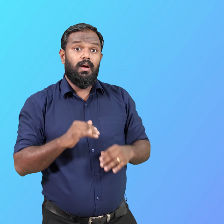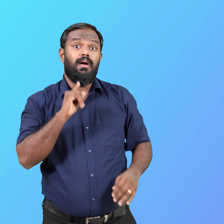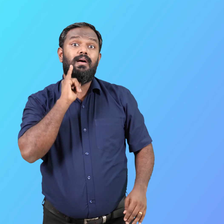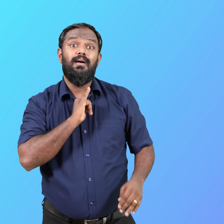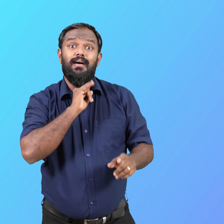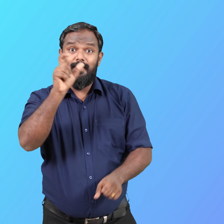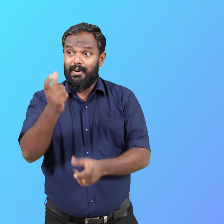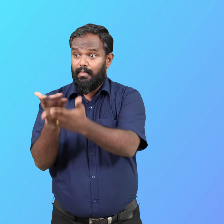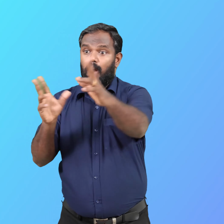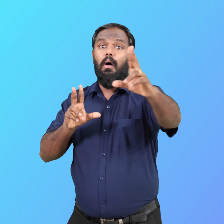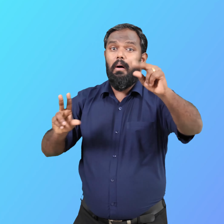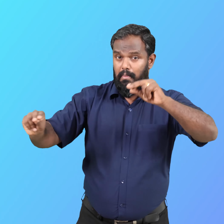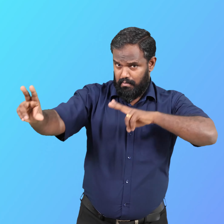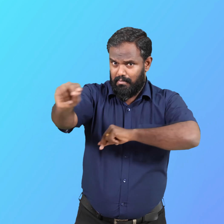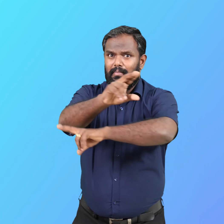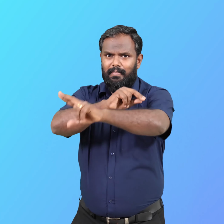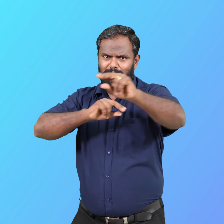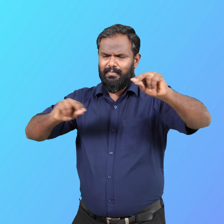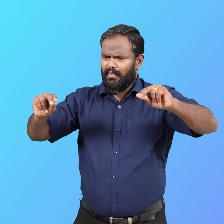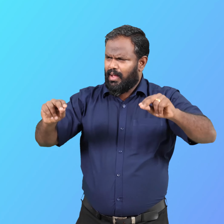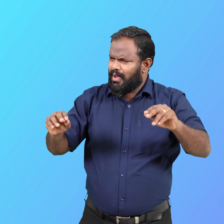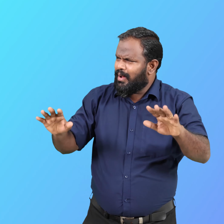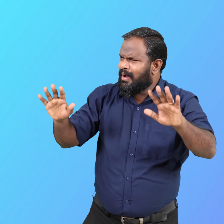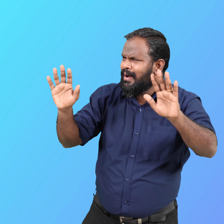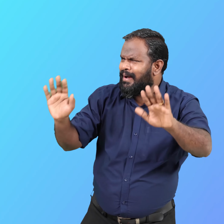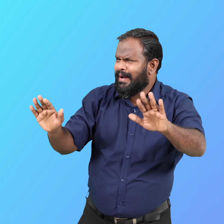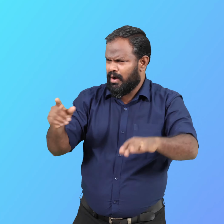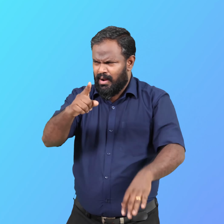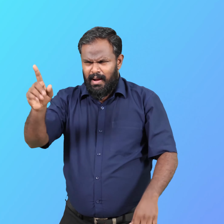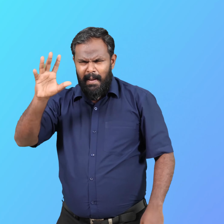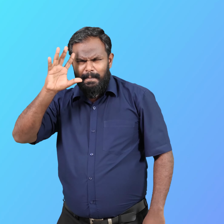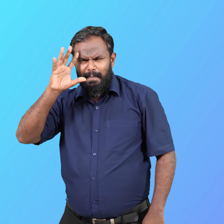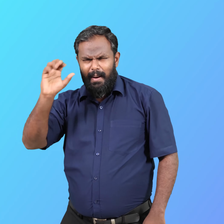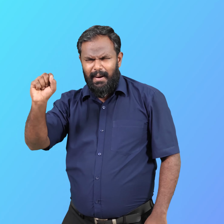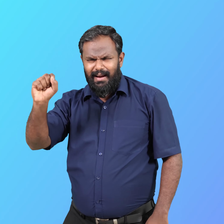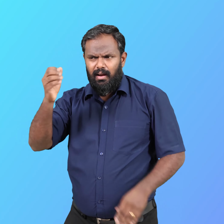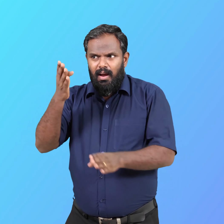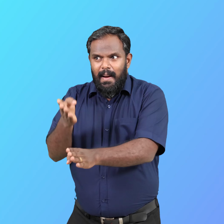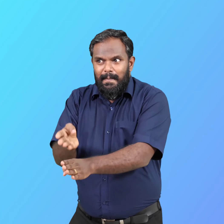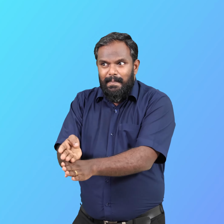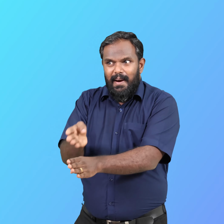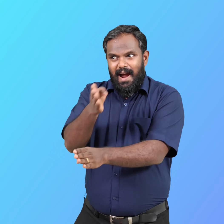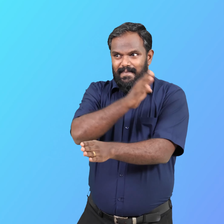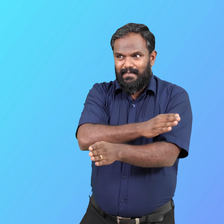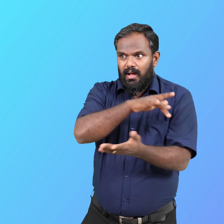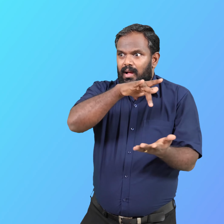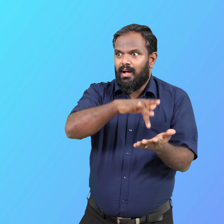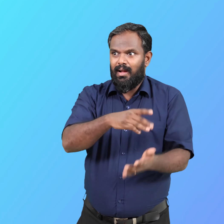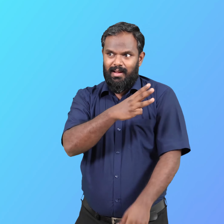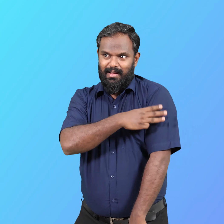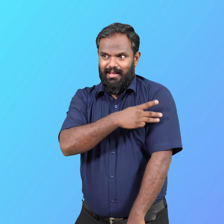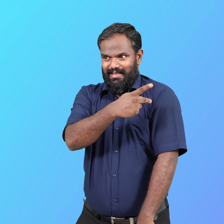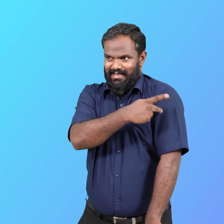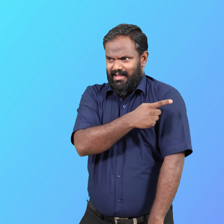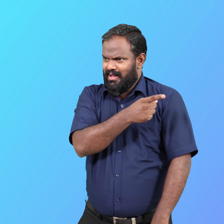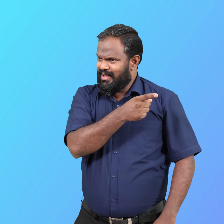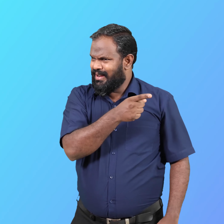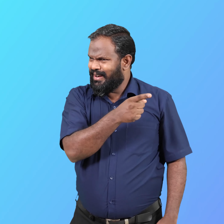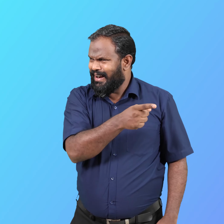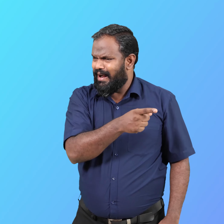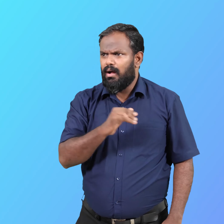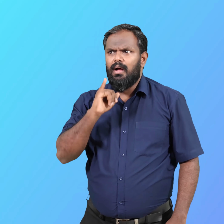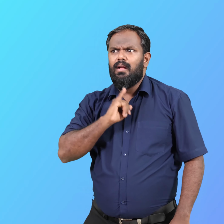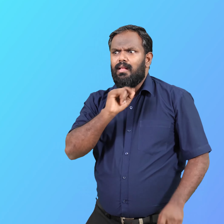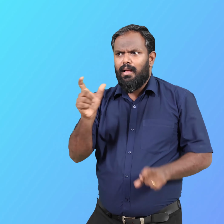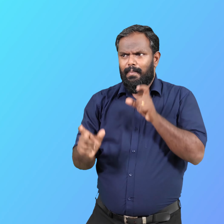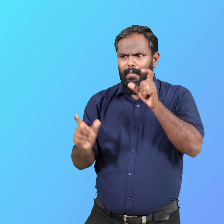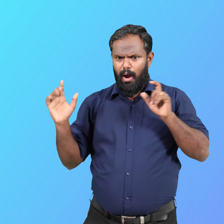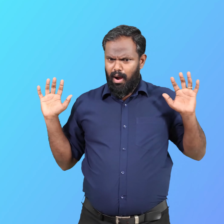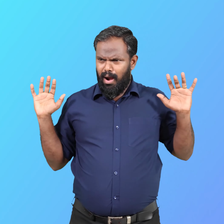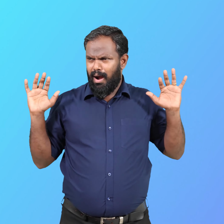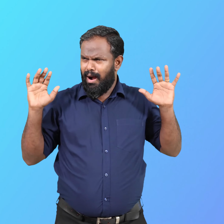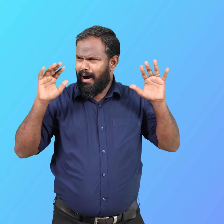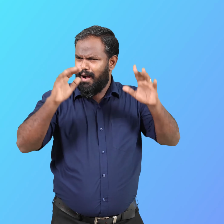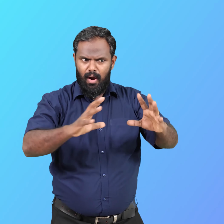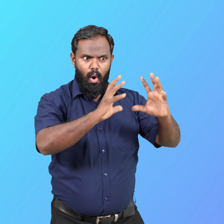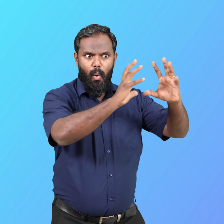Then the Israelites said, “Are there any tribes of Israel who did not come here to meet with us before the LORD?”